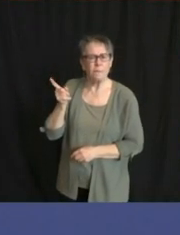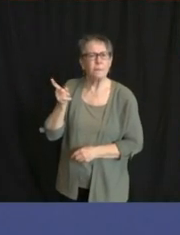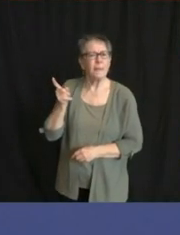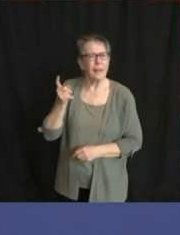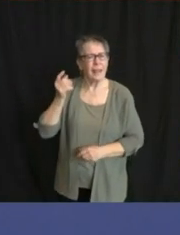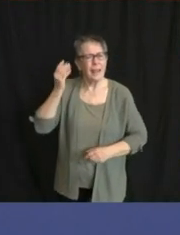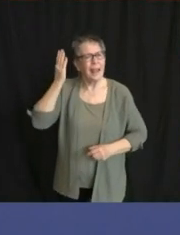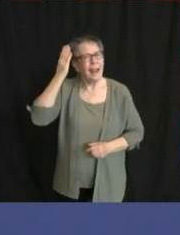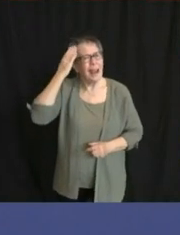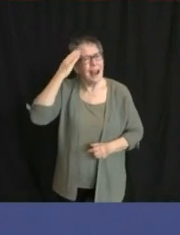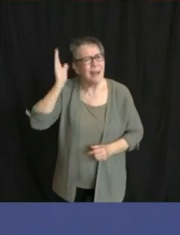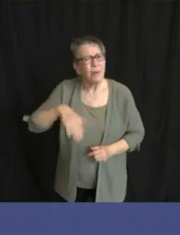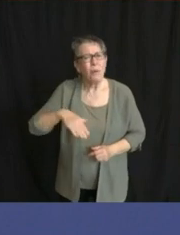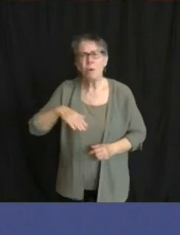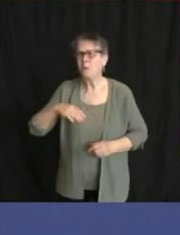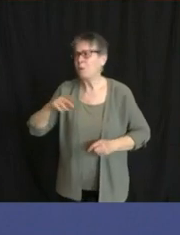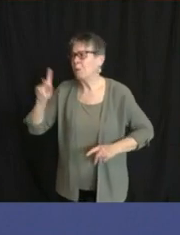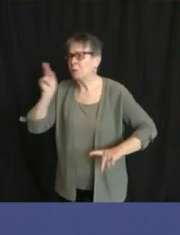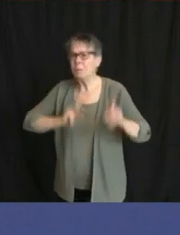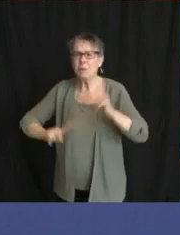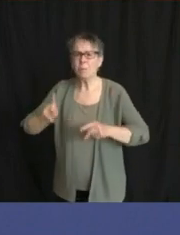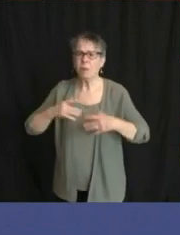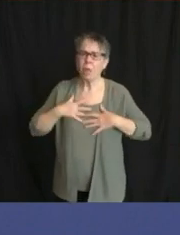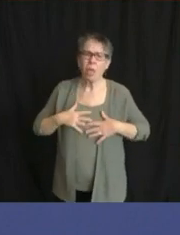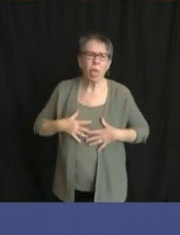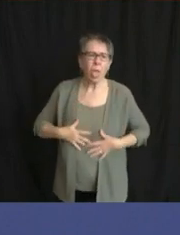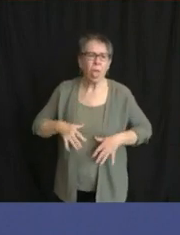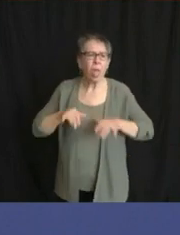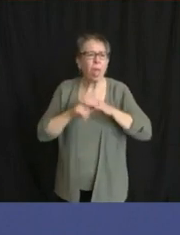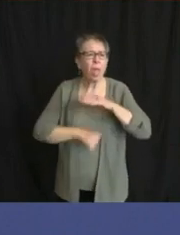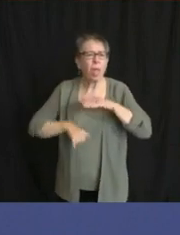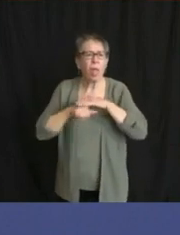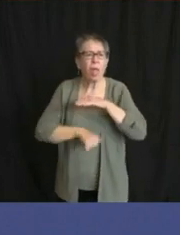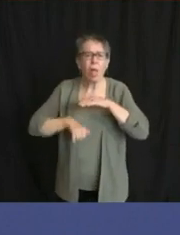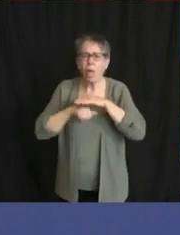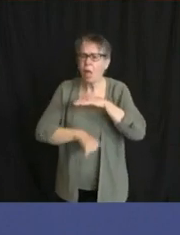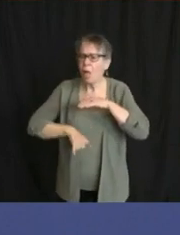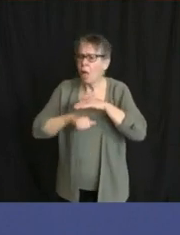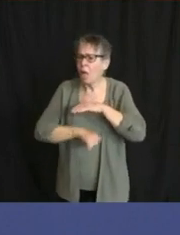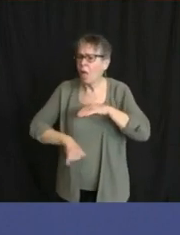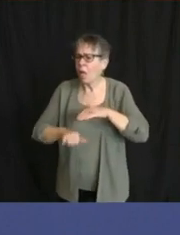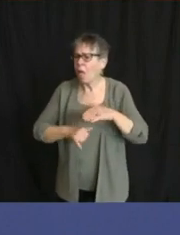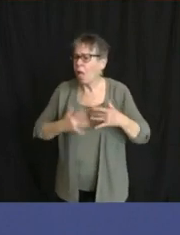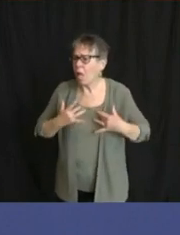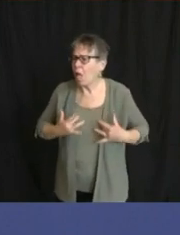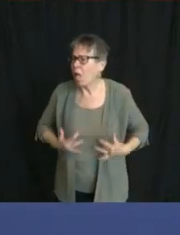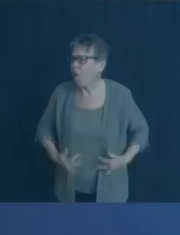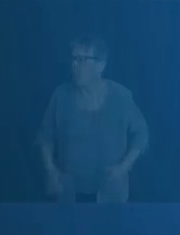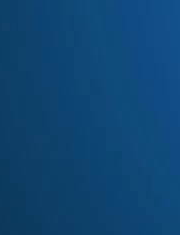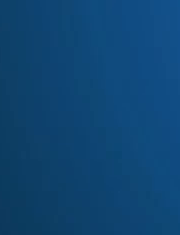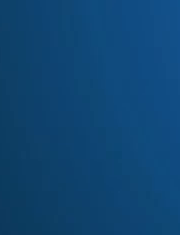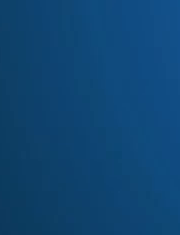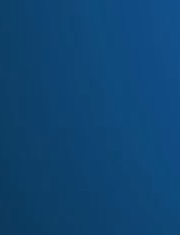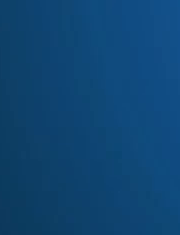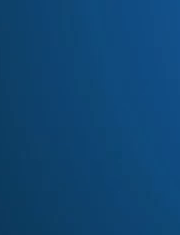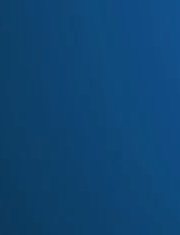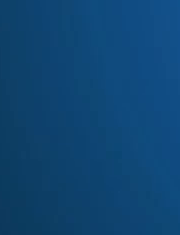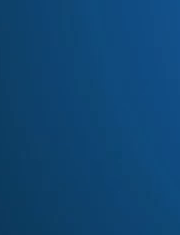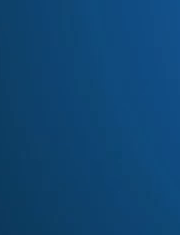HEALTH CHALLENGES -- YOU BEEN LISTENING TO A LIVE PRESS CONFERENCE FROM NEW JERSEY, GOVERNOR PHIL MURPHY